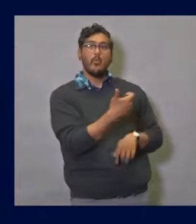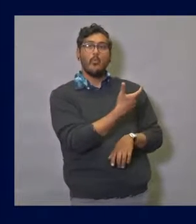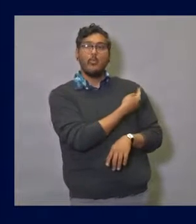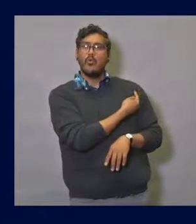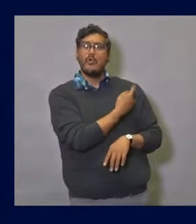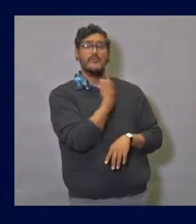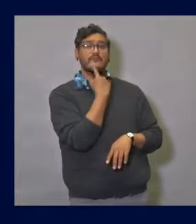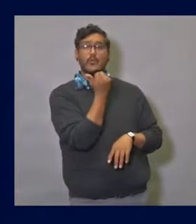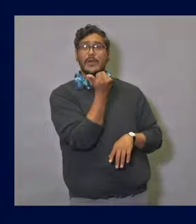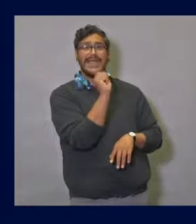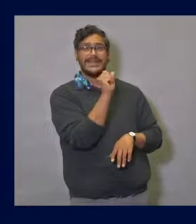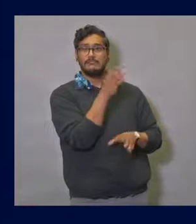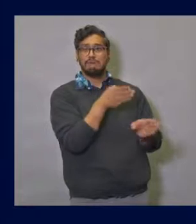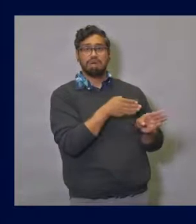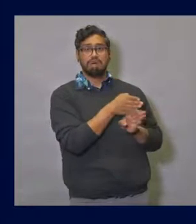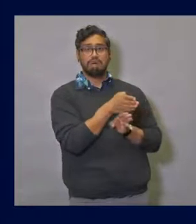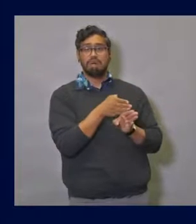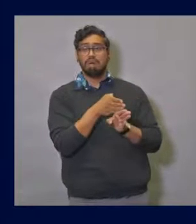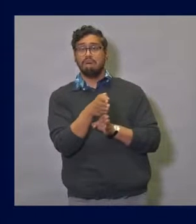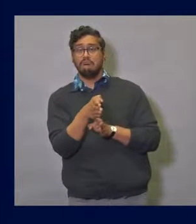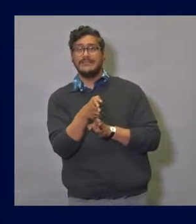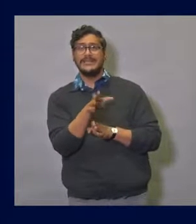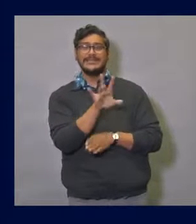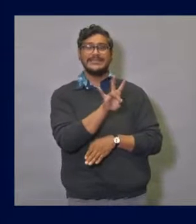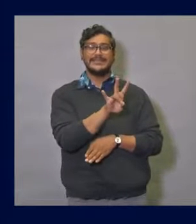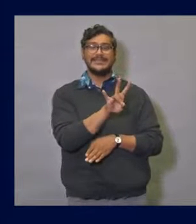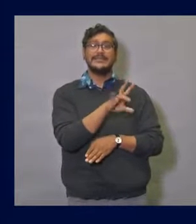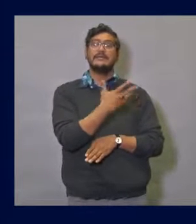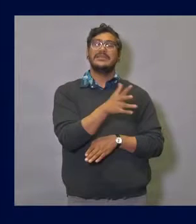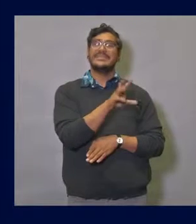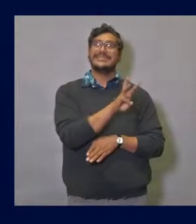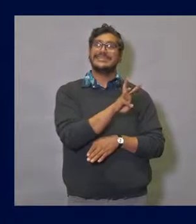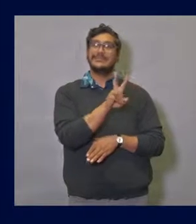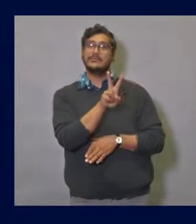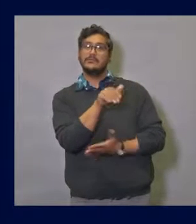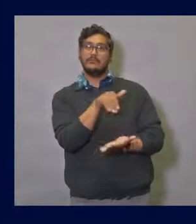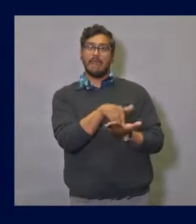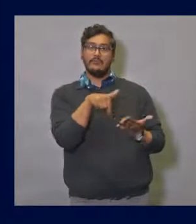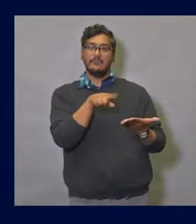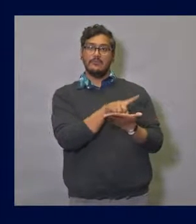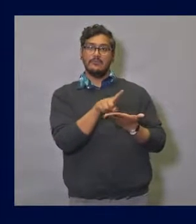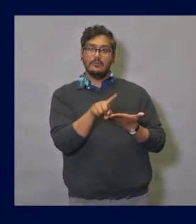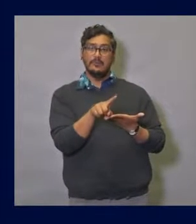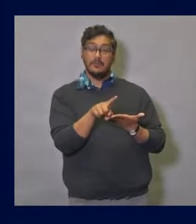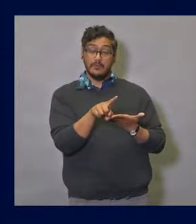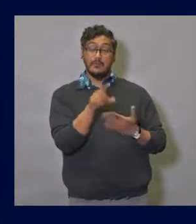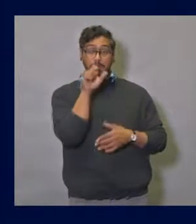NUESTRAS CLÍNICAS Y CENTROS DE